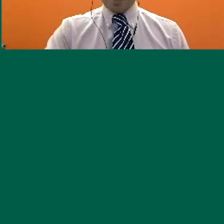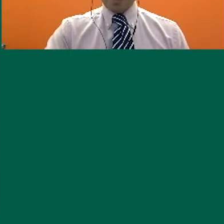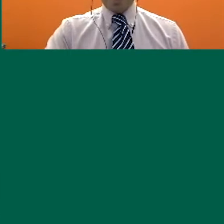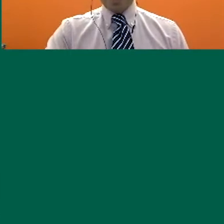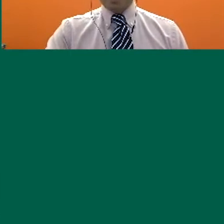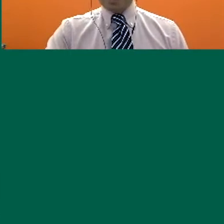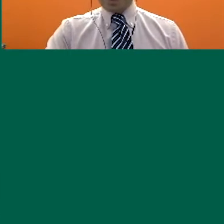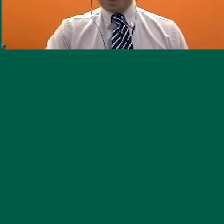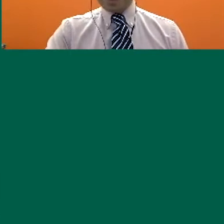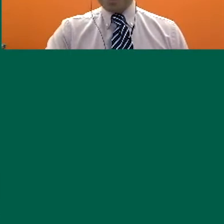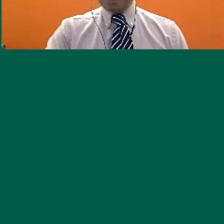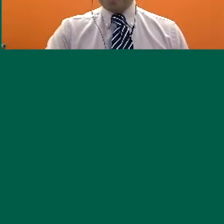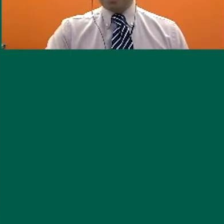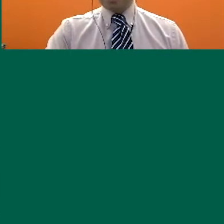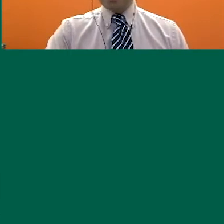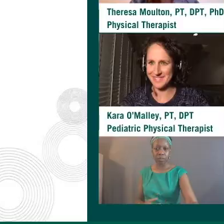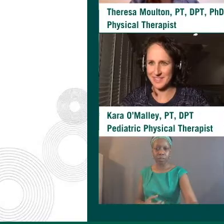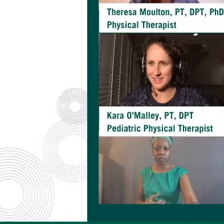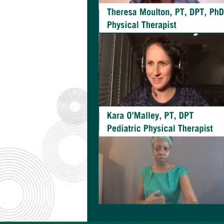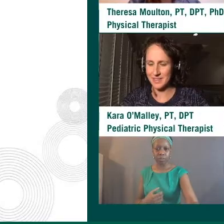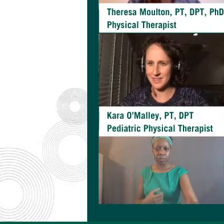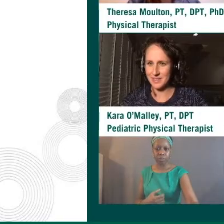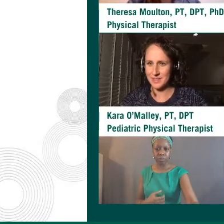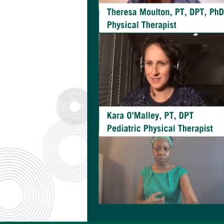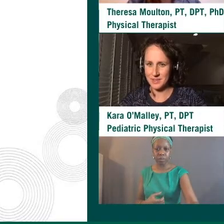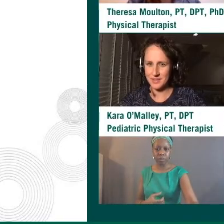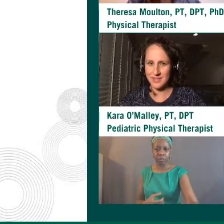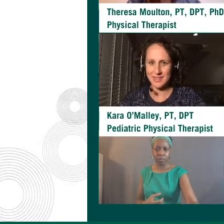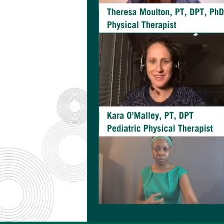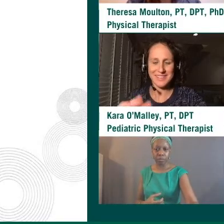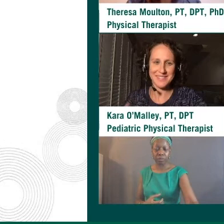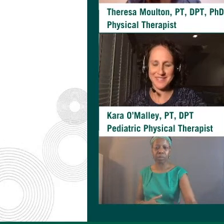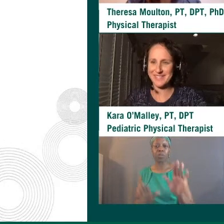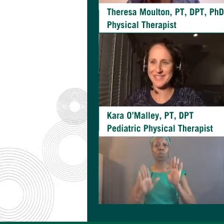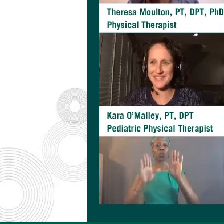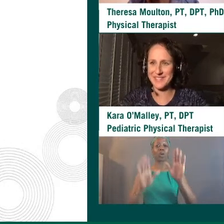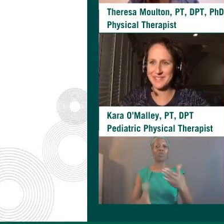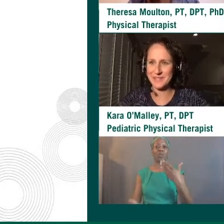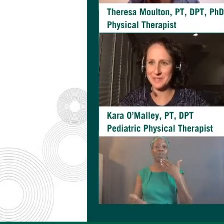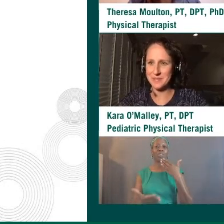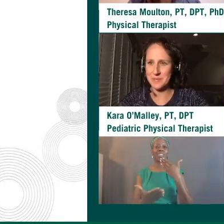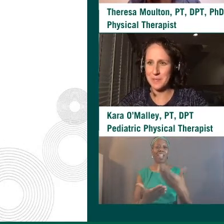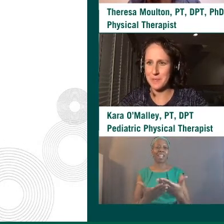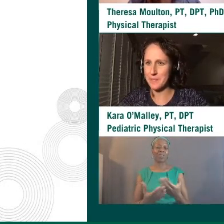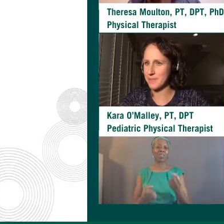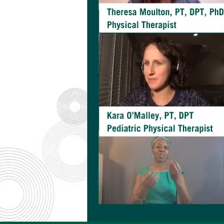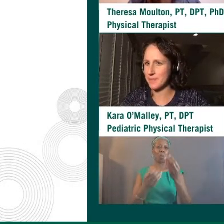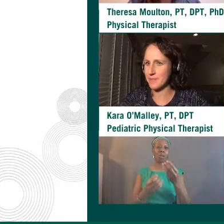So I'll leave you with. Wonderful, thank you so much for the opportunity to be here.